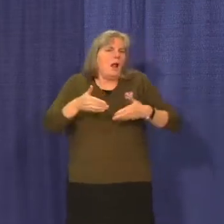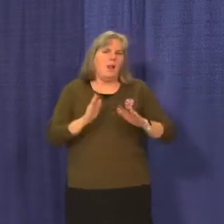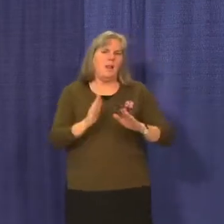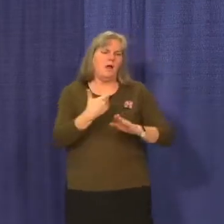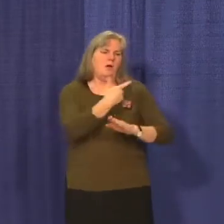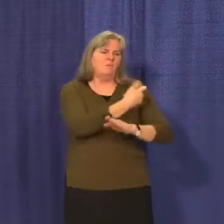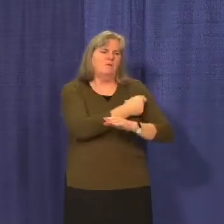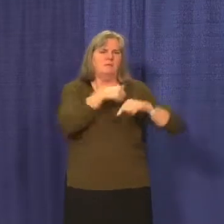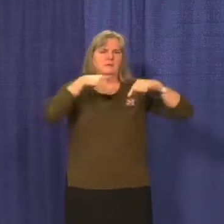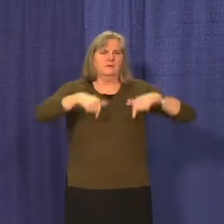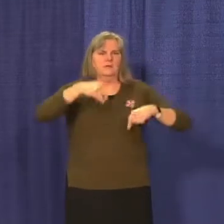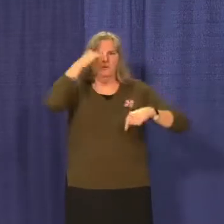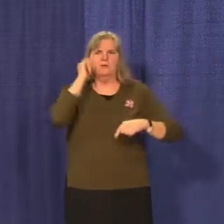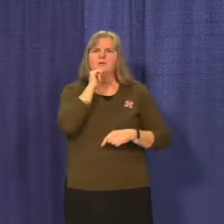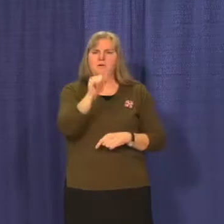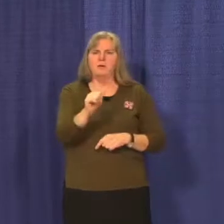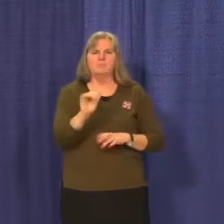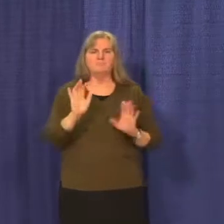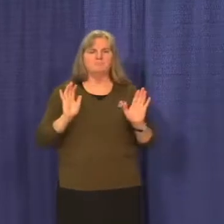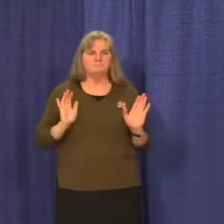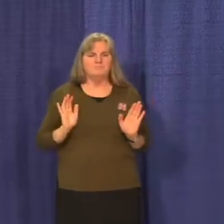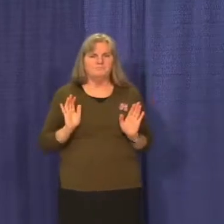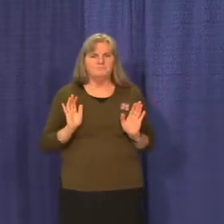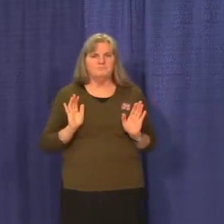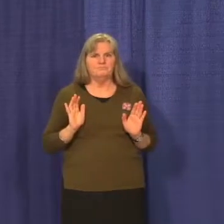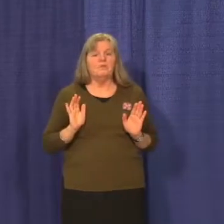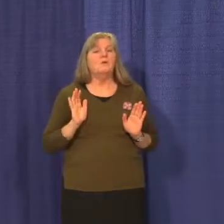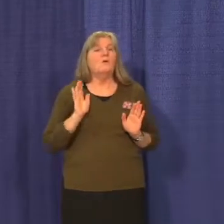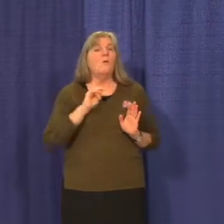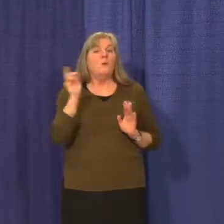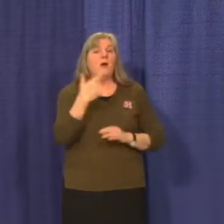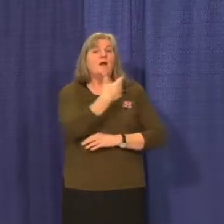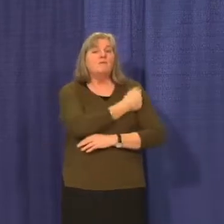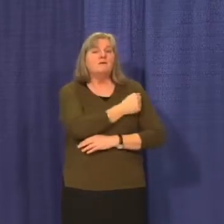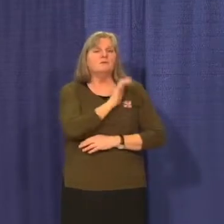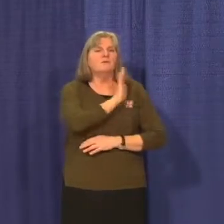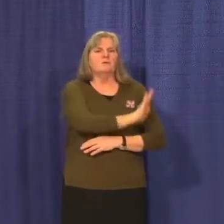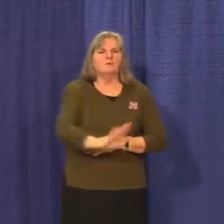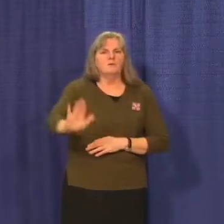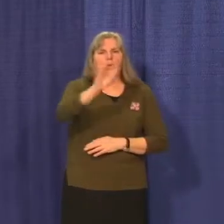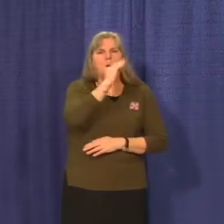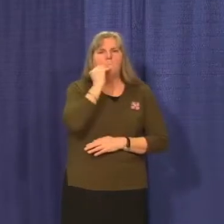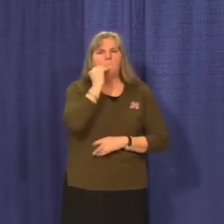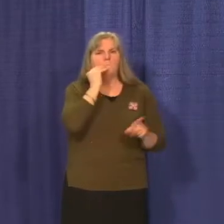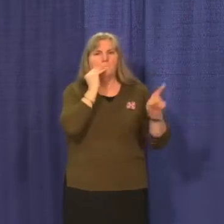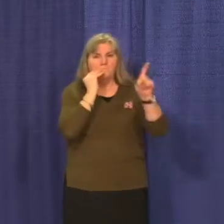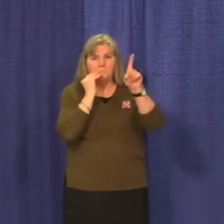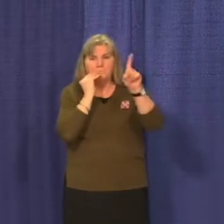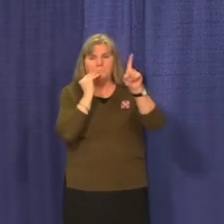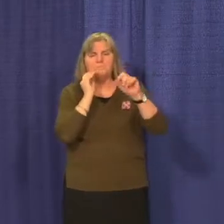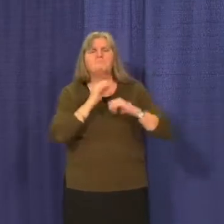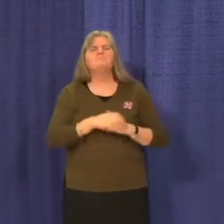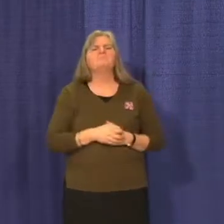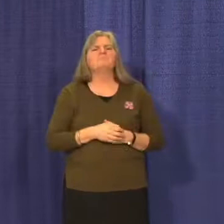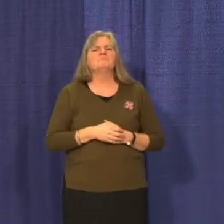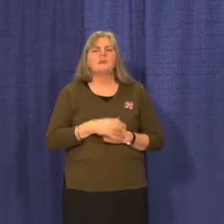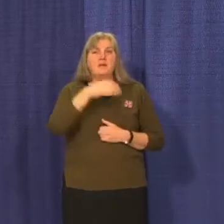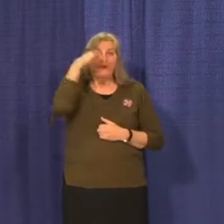eligible to be vaccinated in the Yukon. You must be -- be vaccinated in your home jurisdiction.